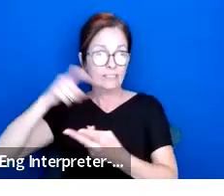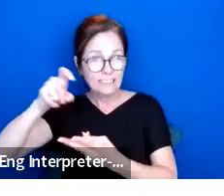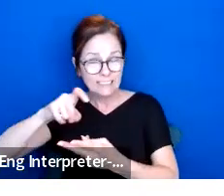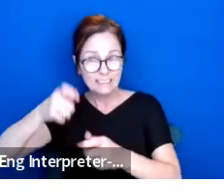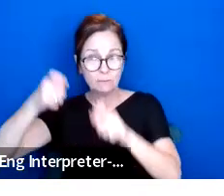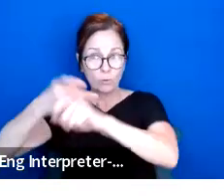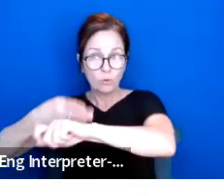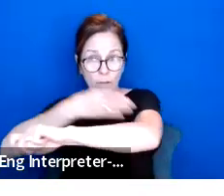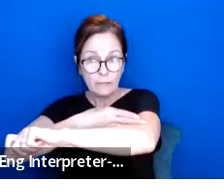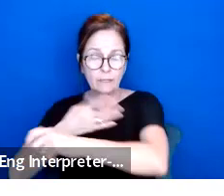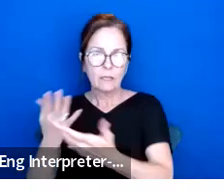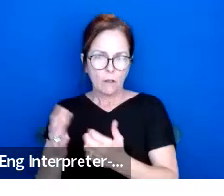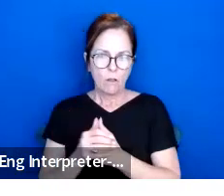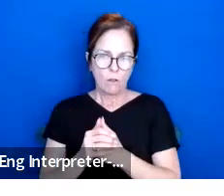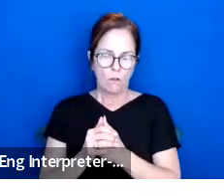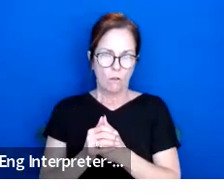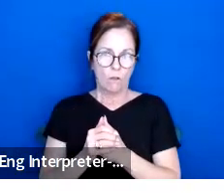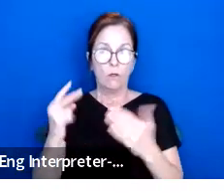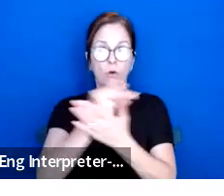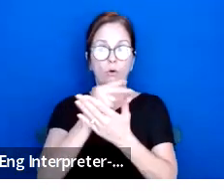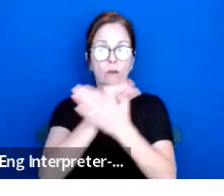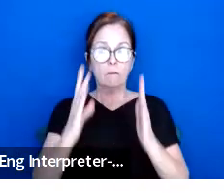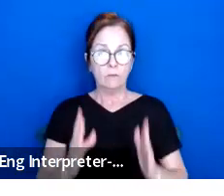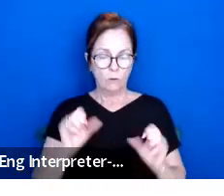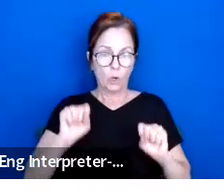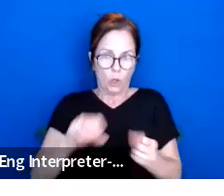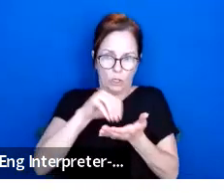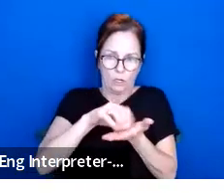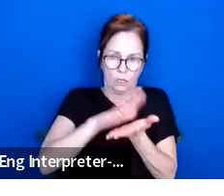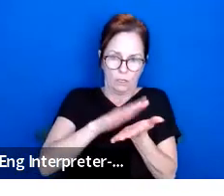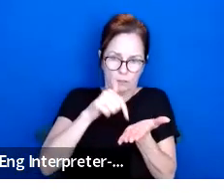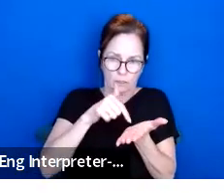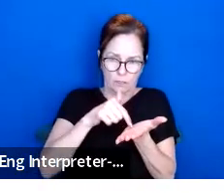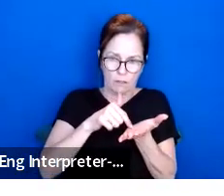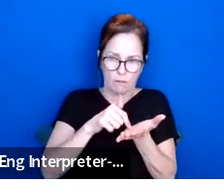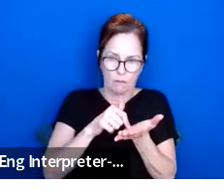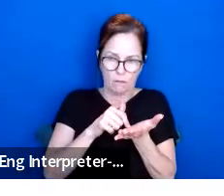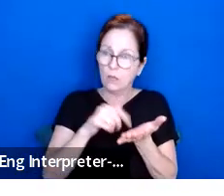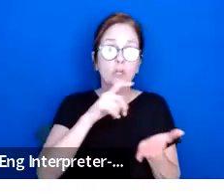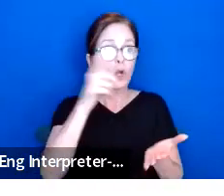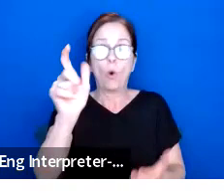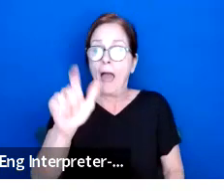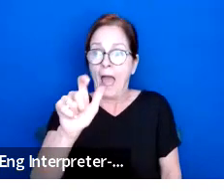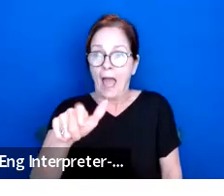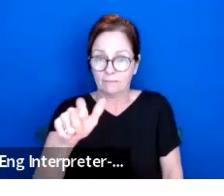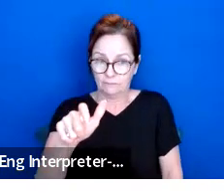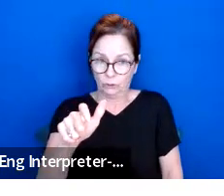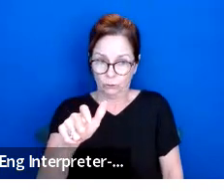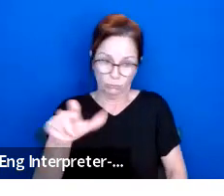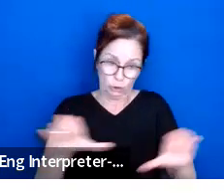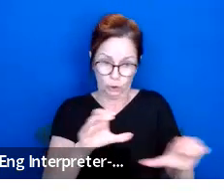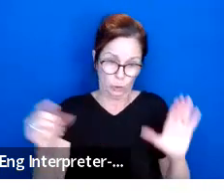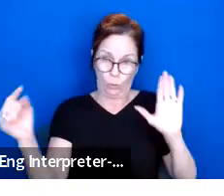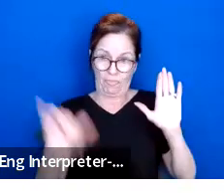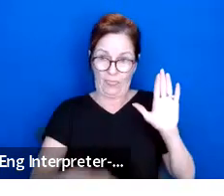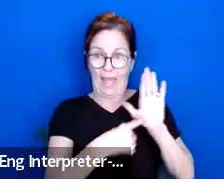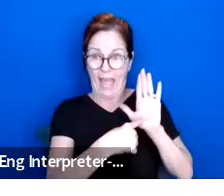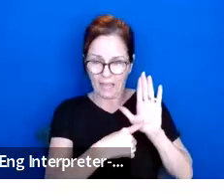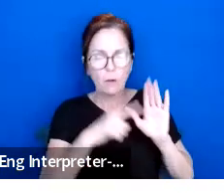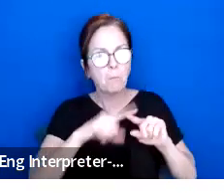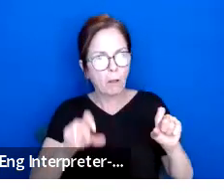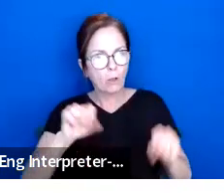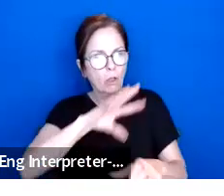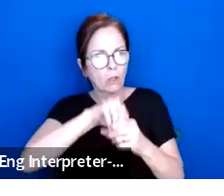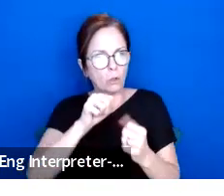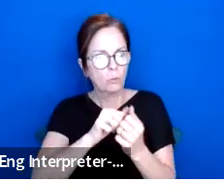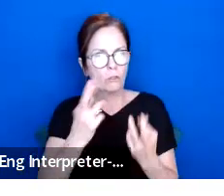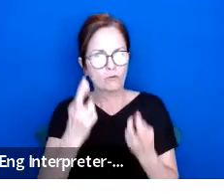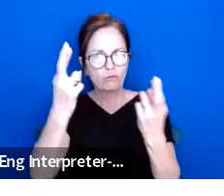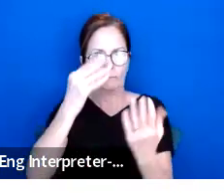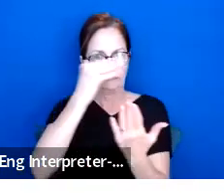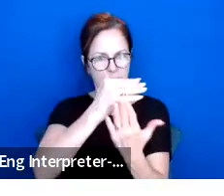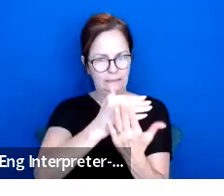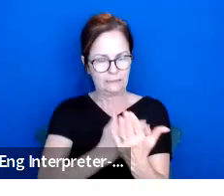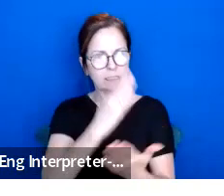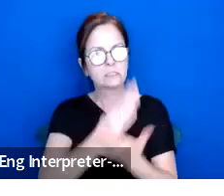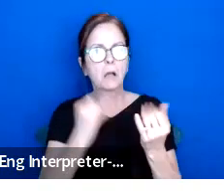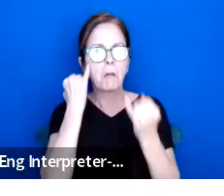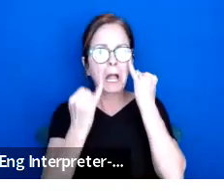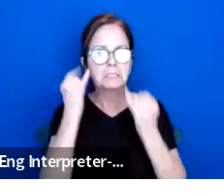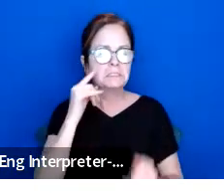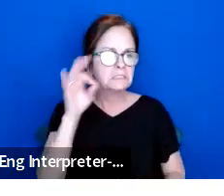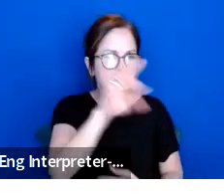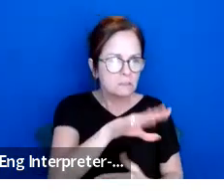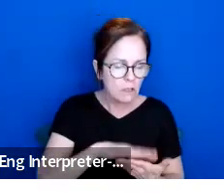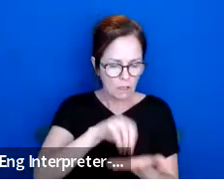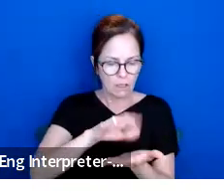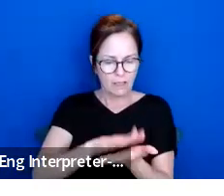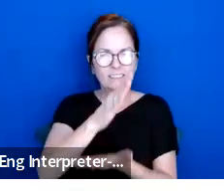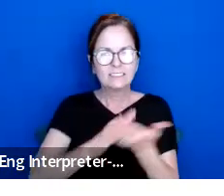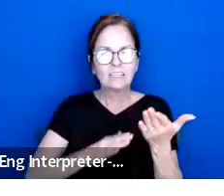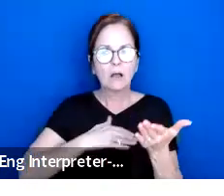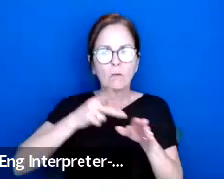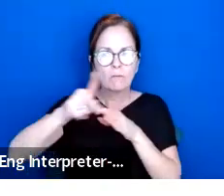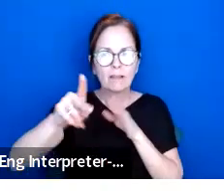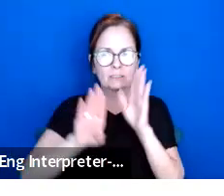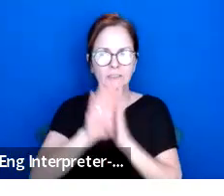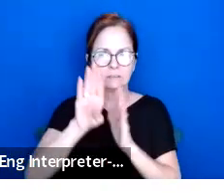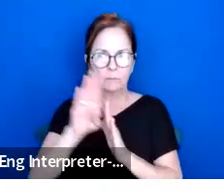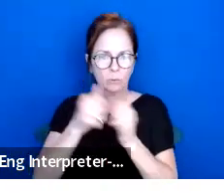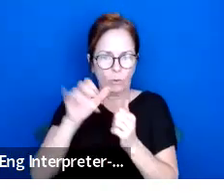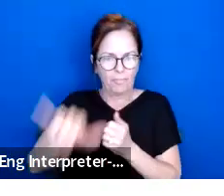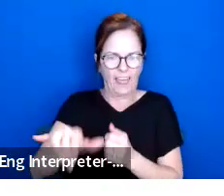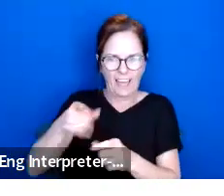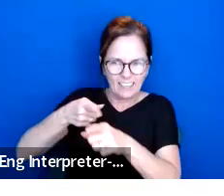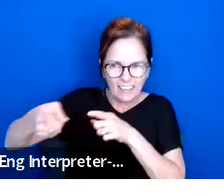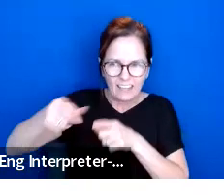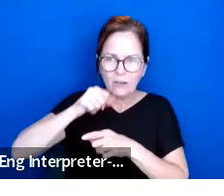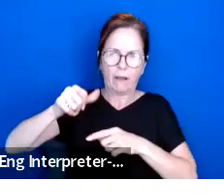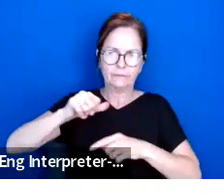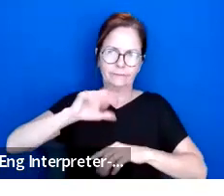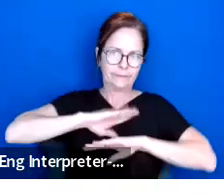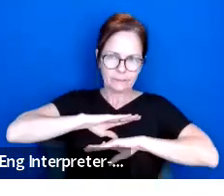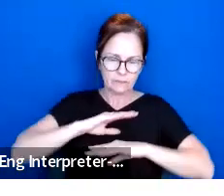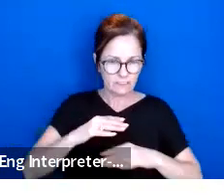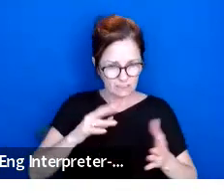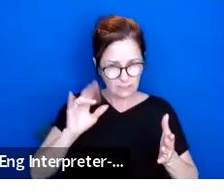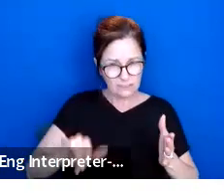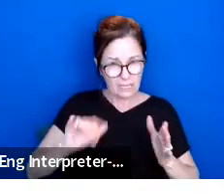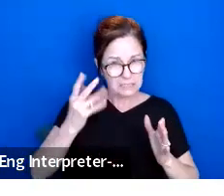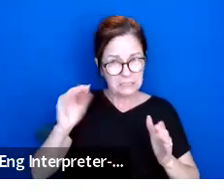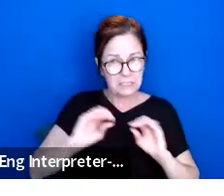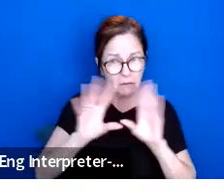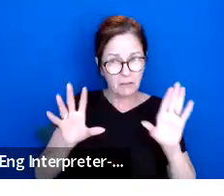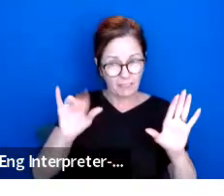They could note. Not that you specifically need to go do this thing, but it could be one of the part of the recommendations is giving some remedies could note some professional development in this particular area.